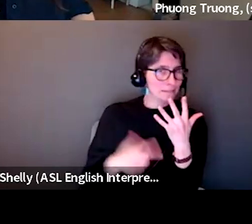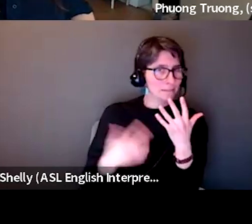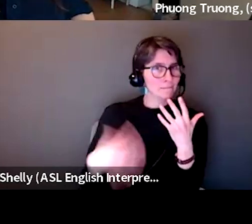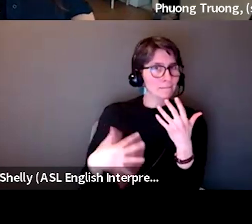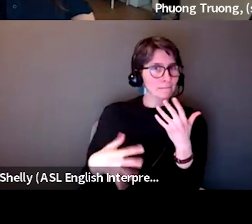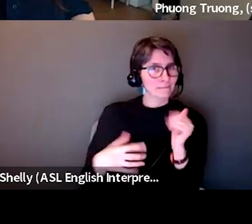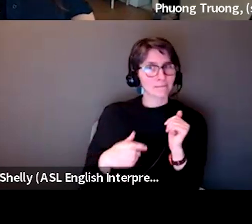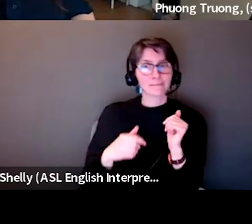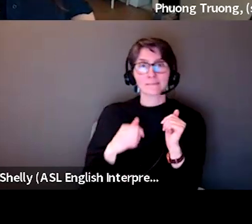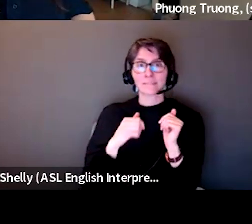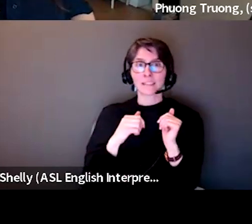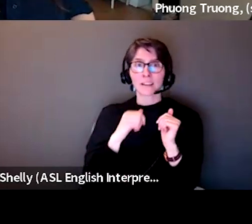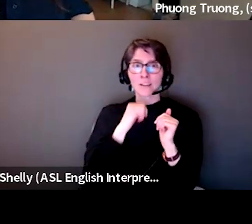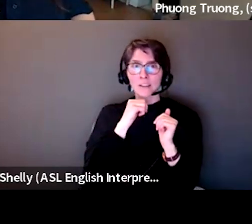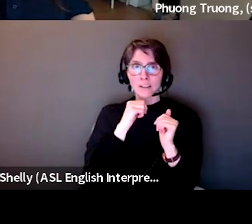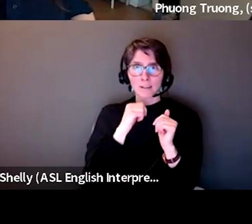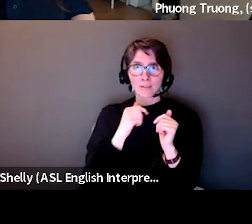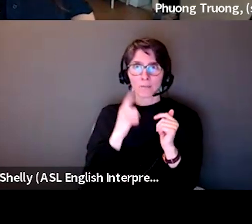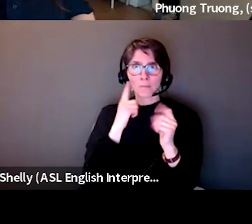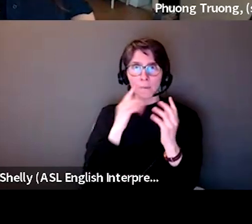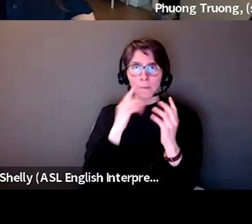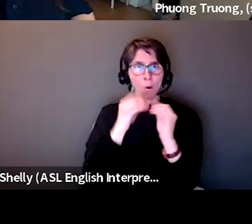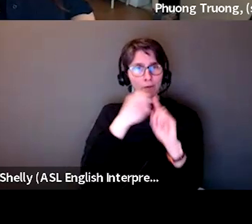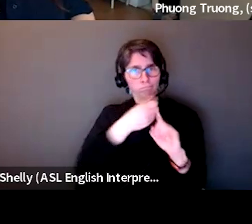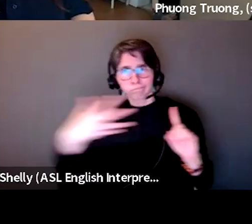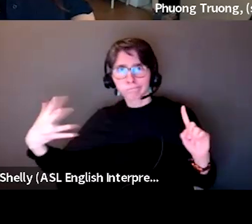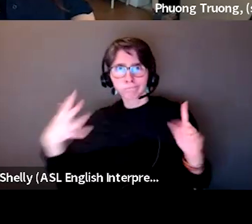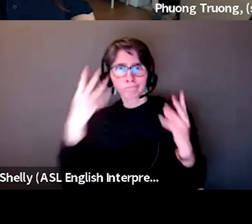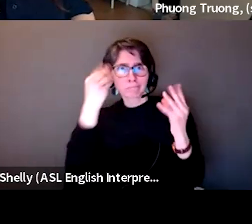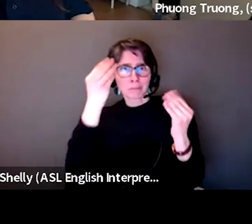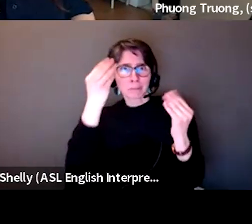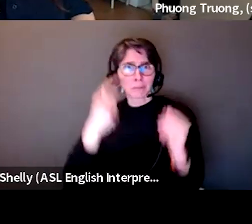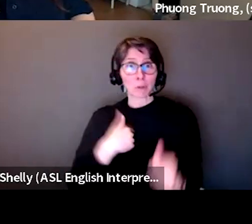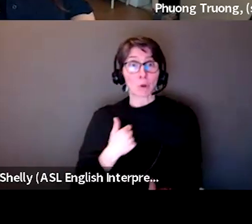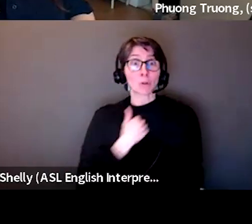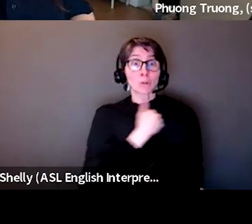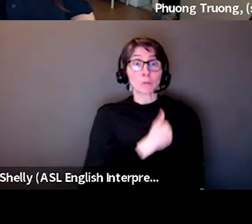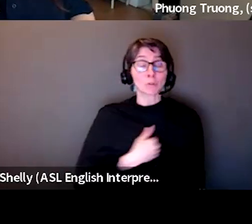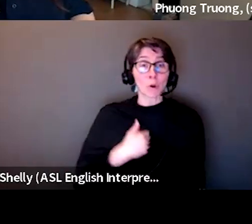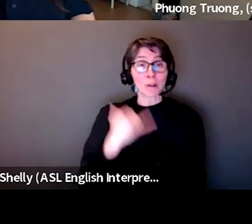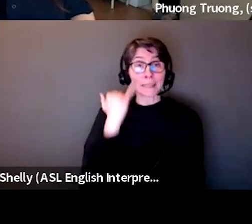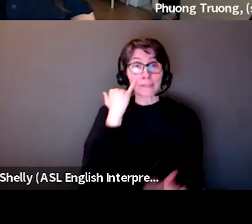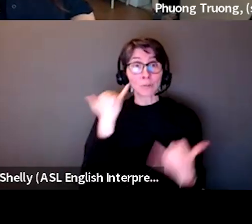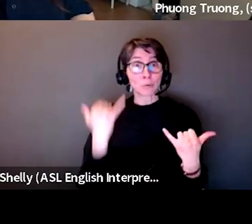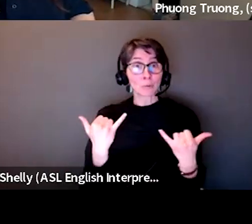of what we've already got here. So, apologies to everybody if we don't cover everything.